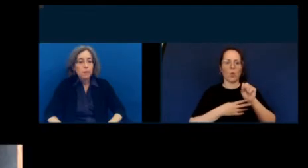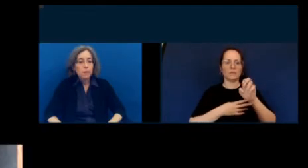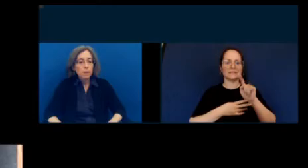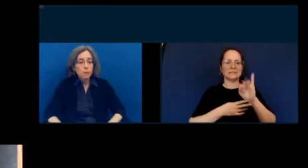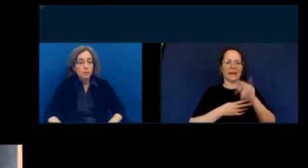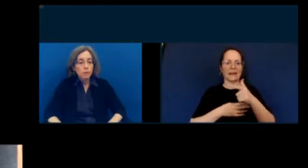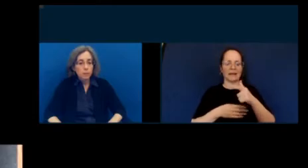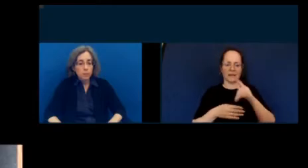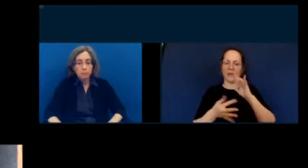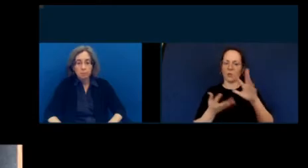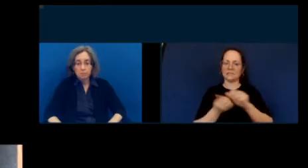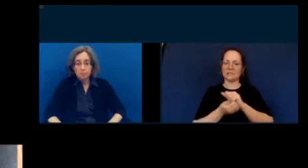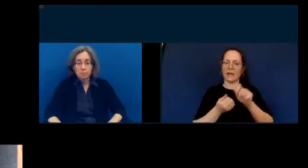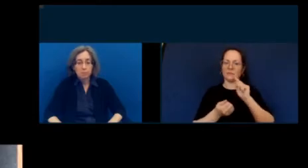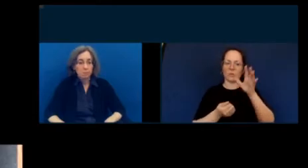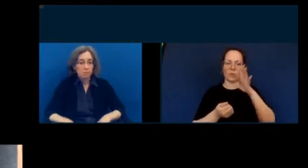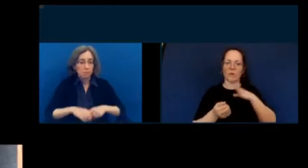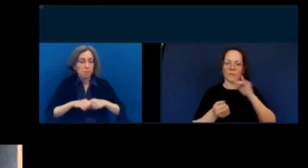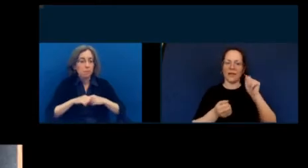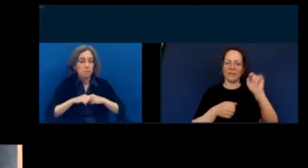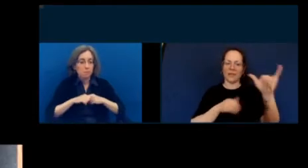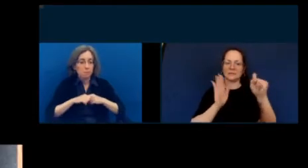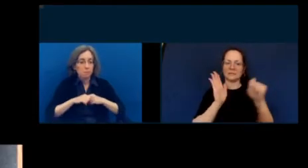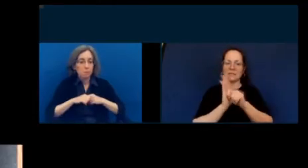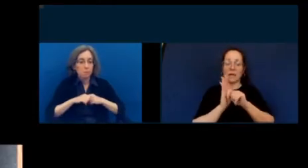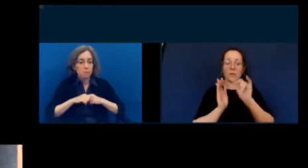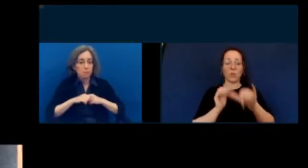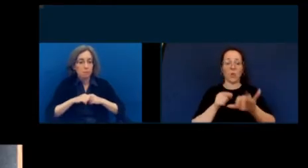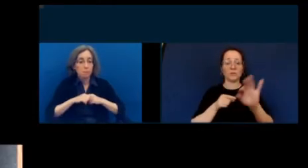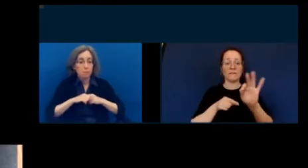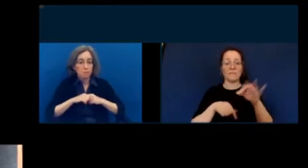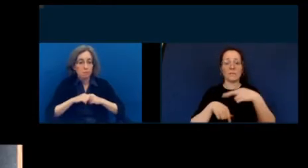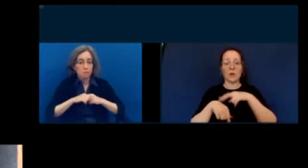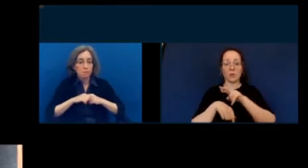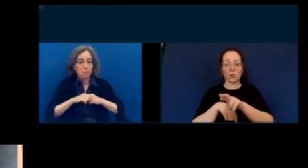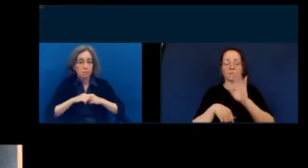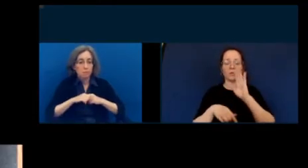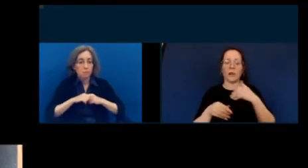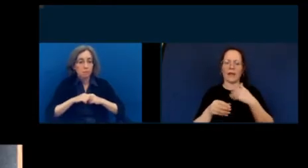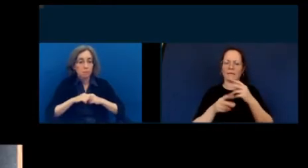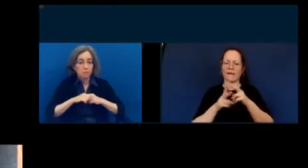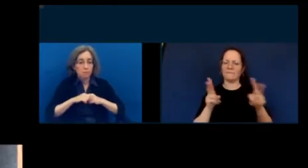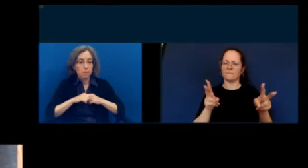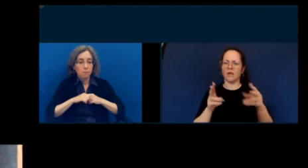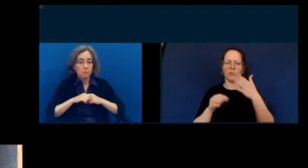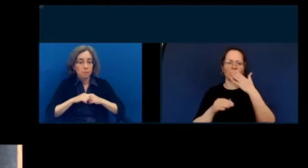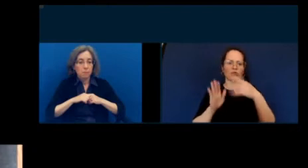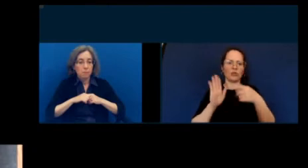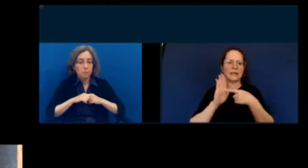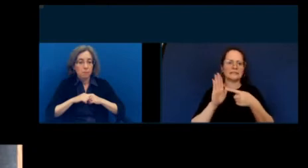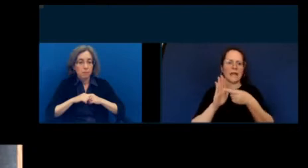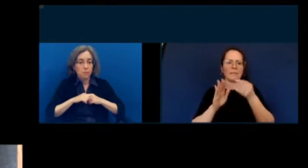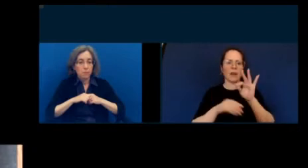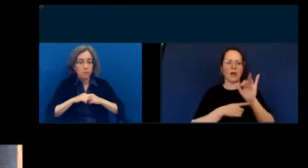THESIS FEMALE REFERENCES CAN MAKE A COMPELLING EXAMPLE OF THE 19th CENTURY INTERSECTS OR TRANSGENDER INDIVIDUAL, THAT WAS